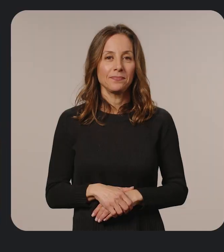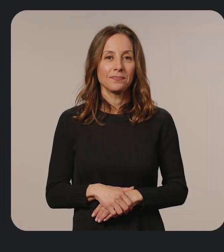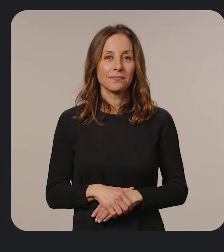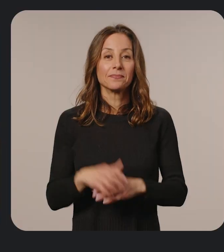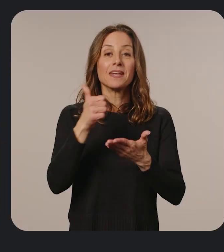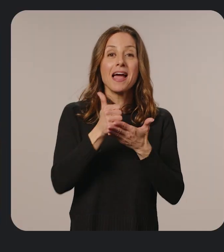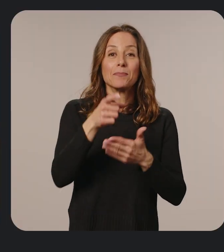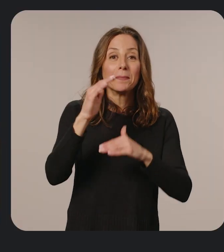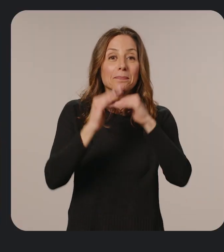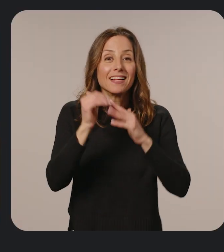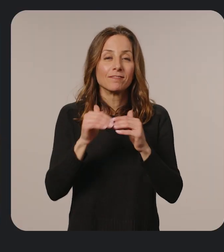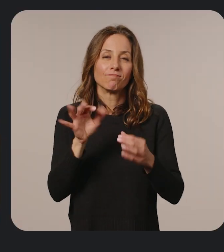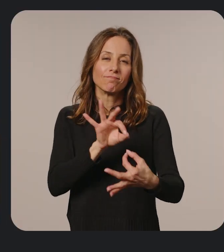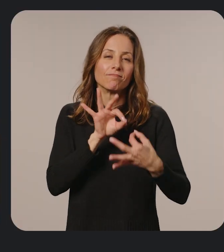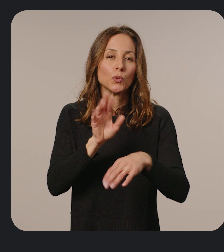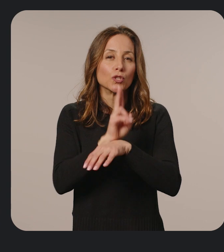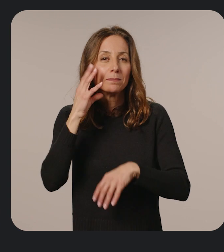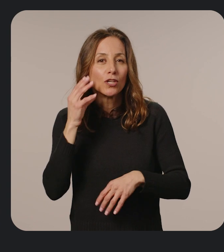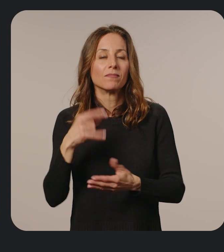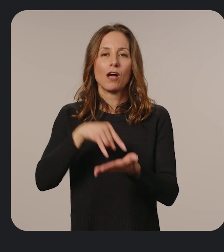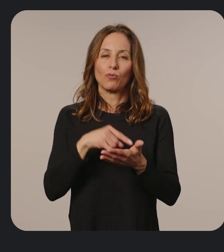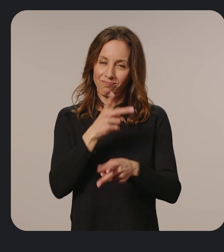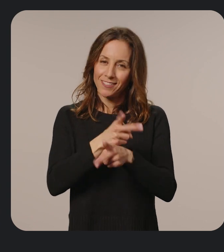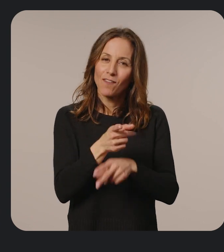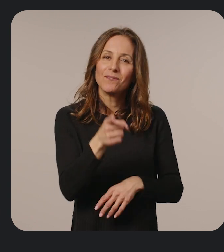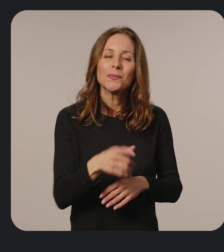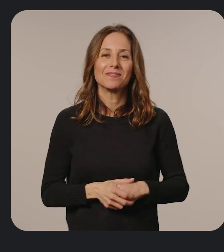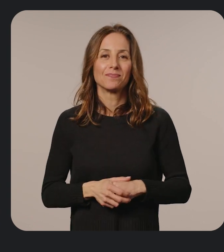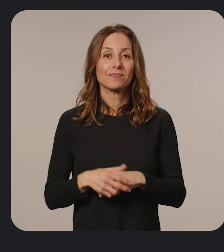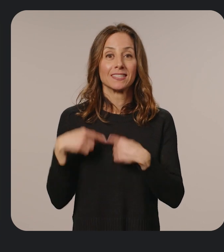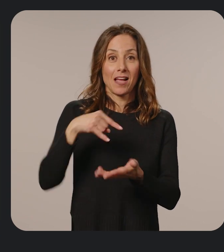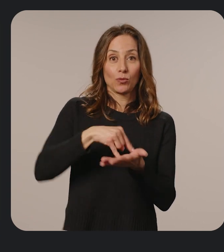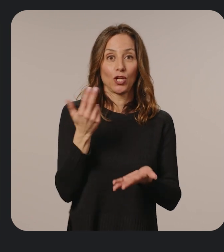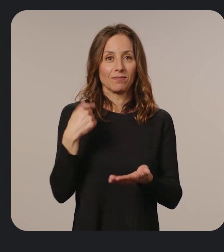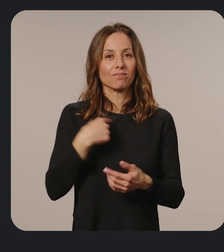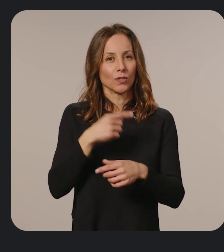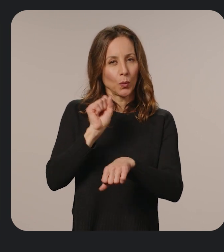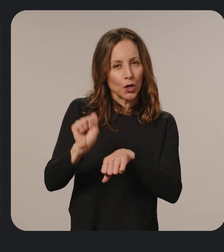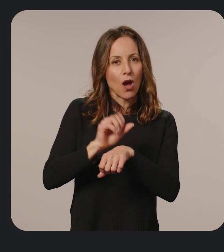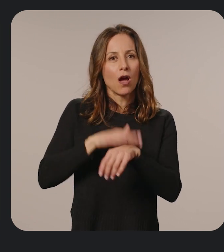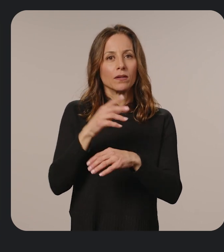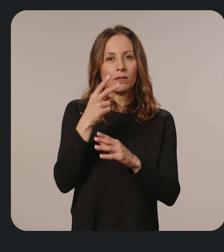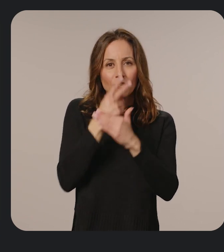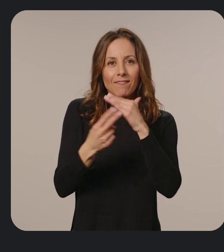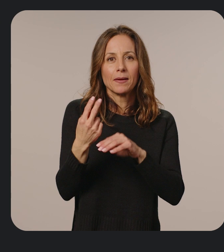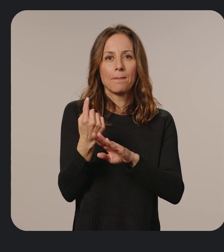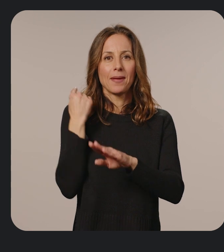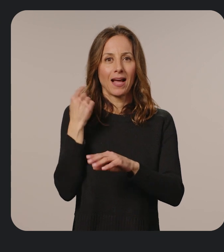To help you build polished user experiences, Android has covered. Since Android 13, we have been working on predictive back